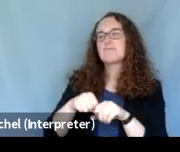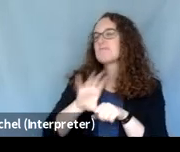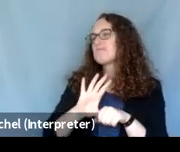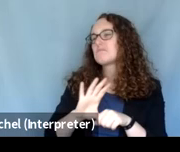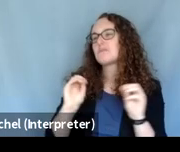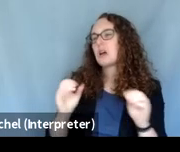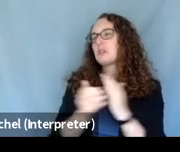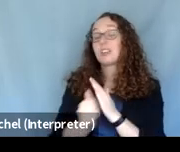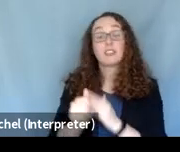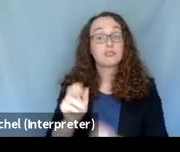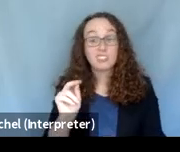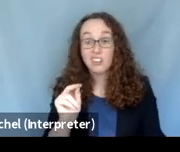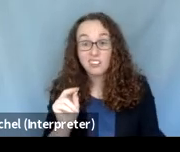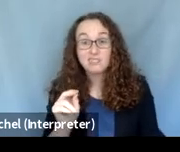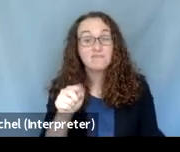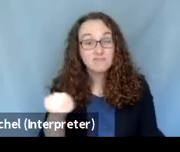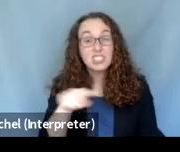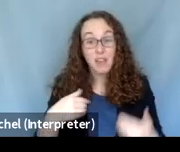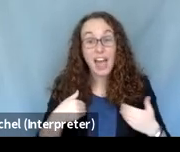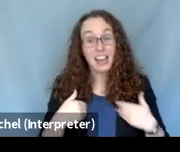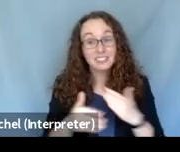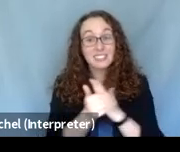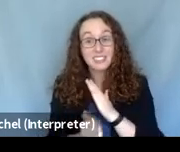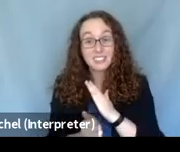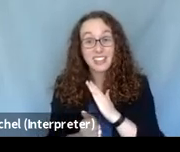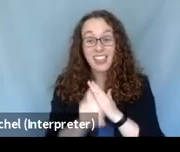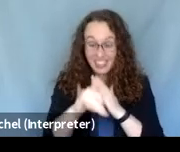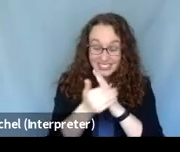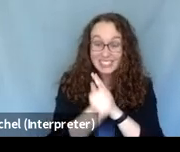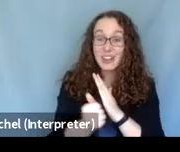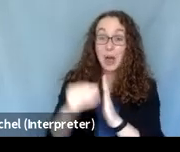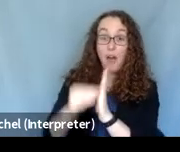valuable in the business market so please take advantage of volunteer